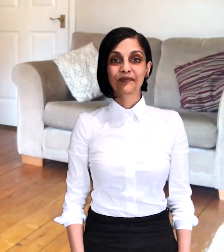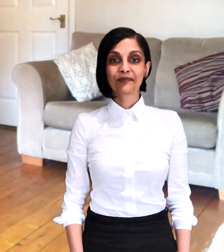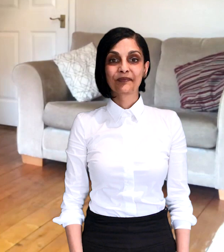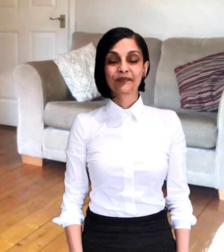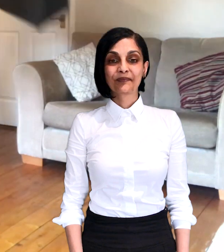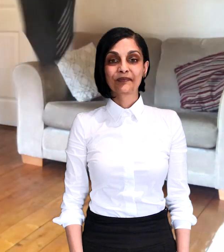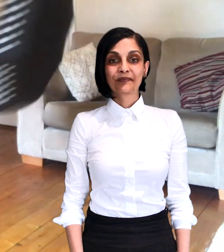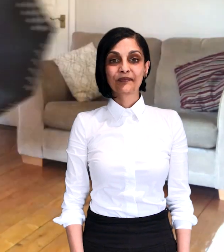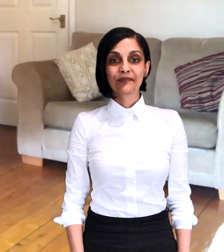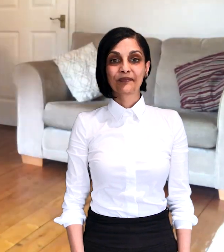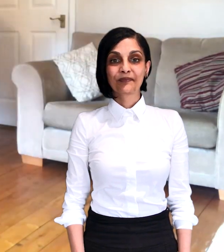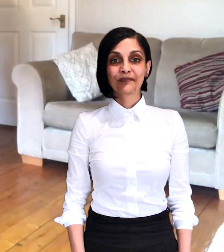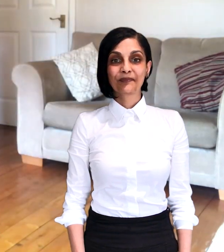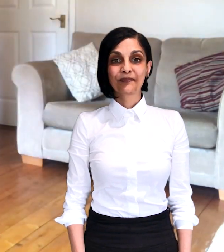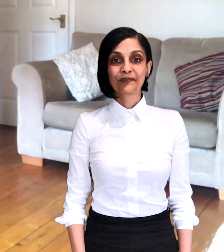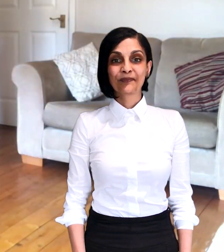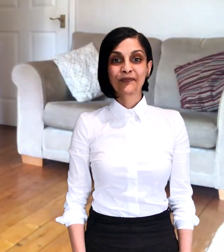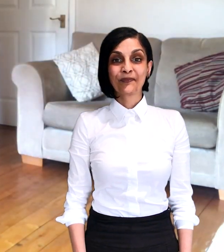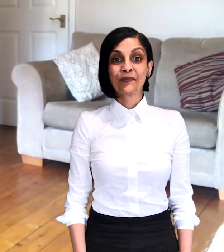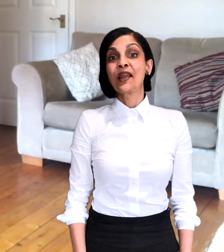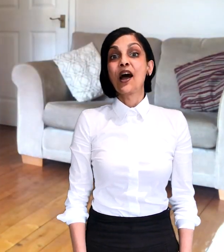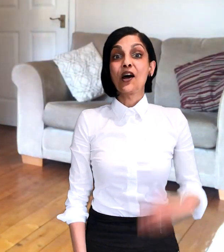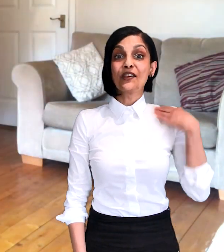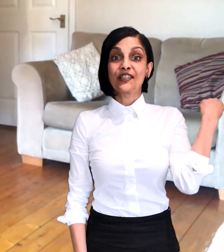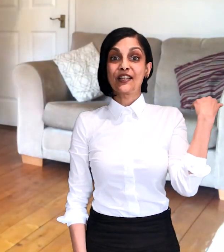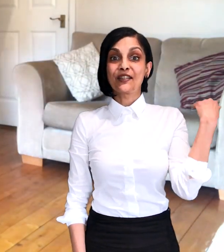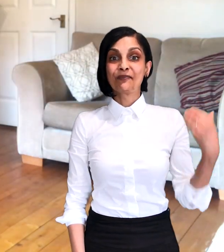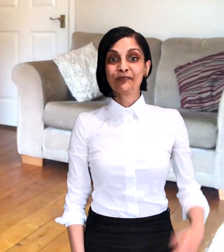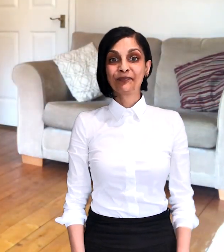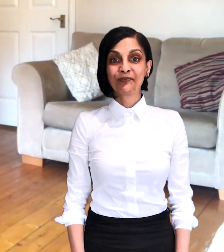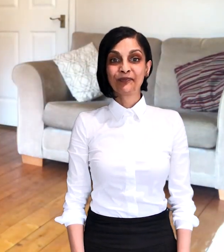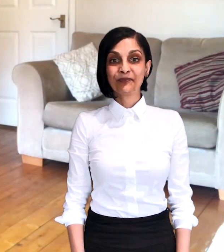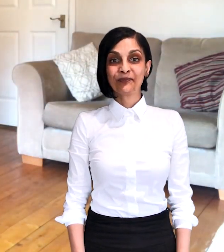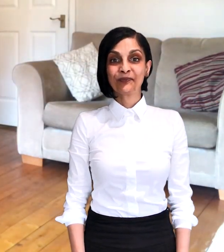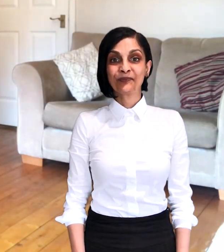Can you swap it to the other side? And give it a twirl.